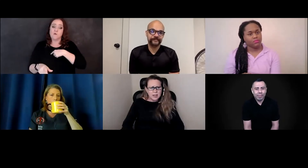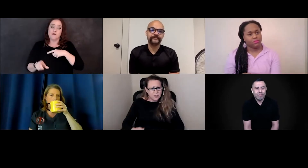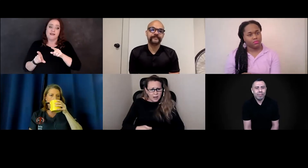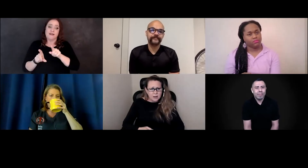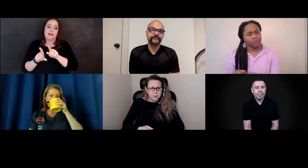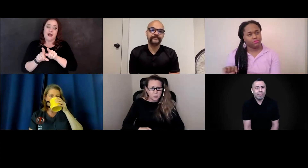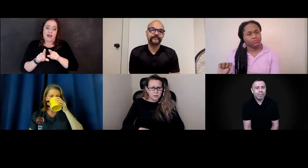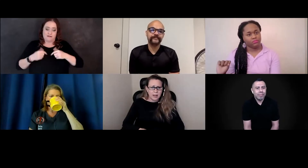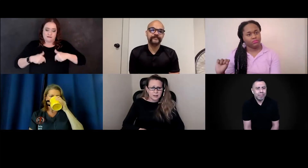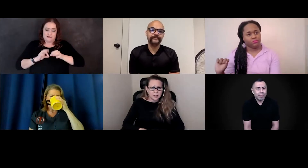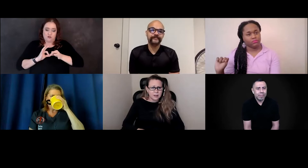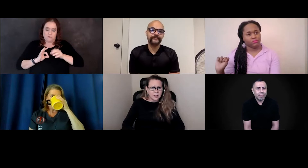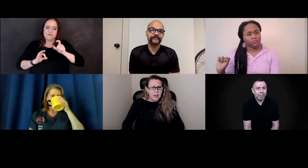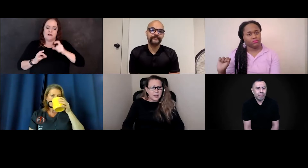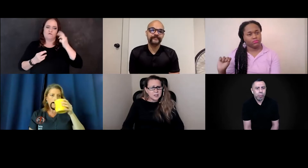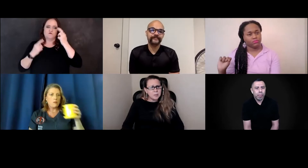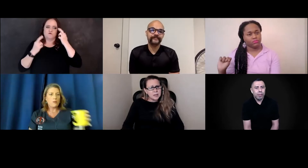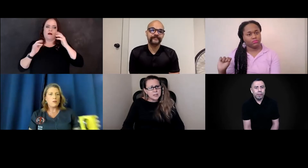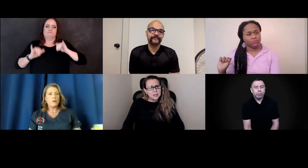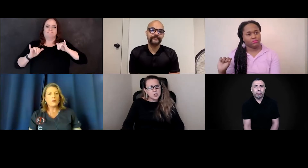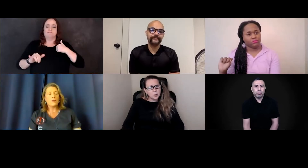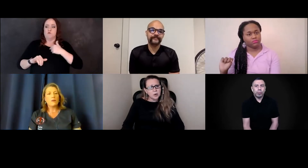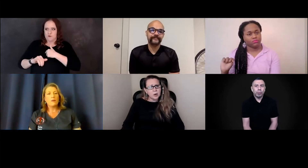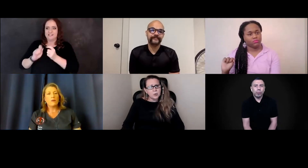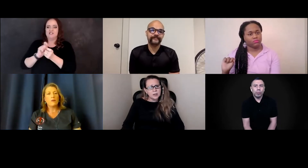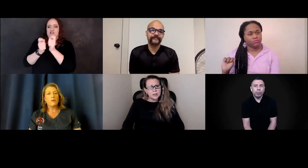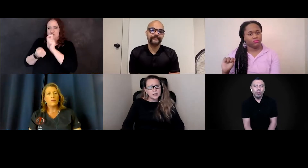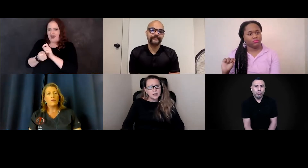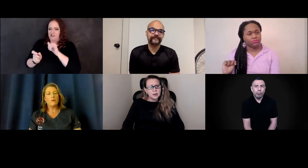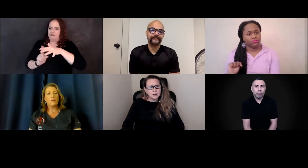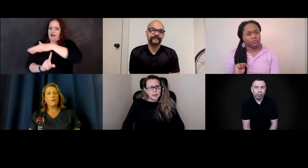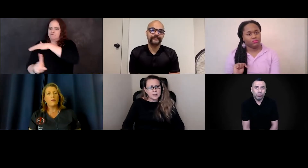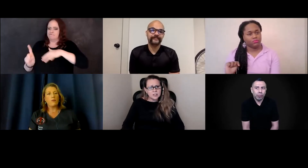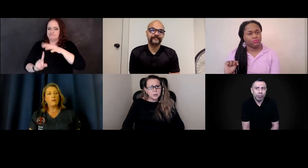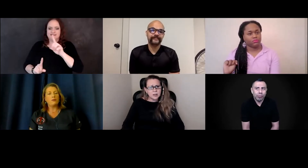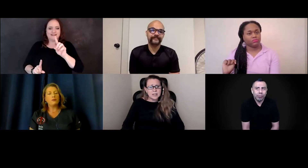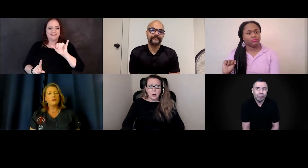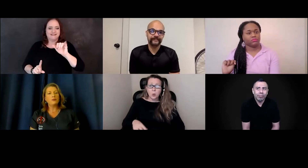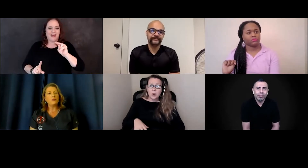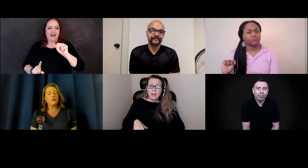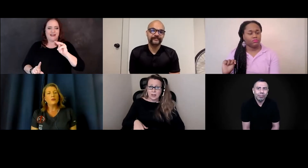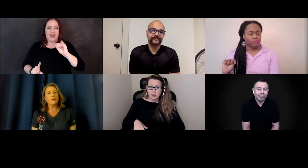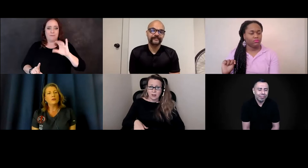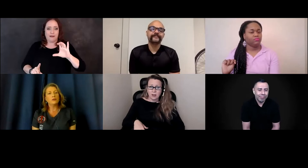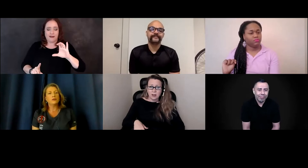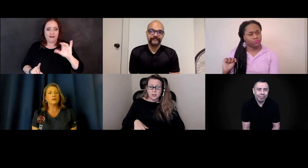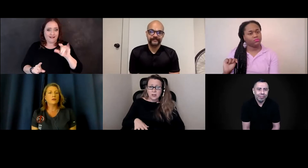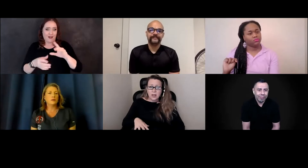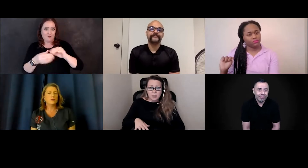If I'm the one lacking. And so me as the interpreter, I really, I needed to realize and we impact the dynamic.